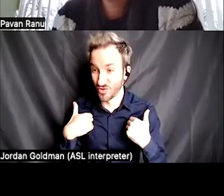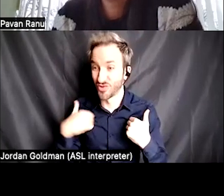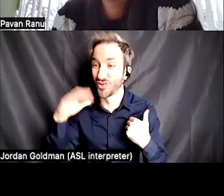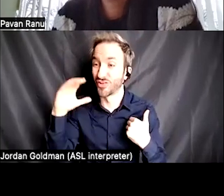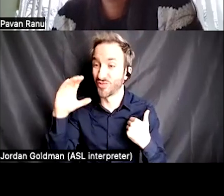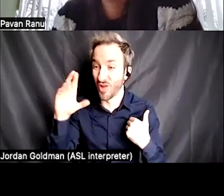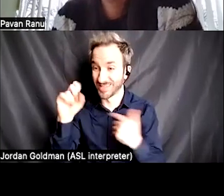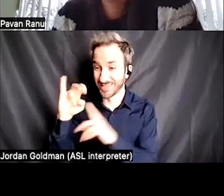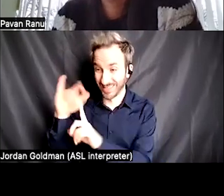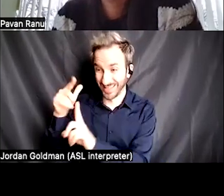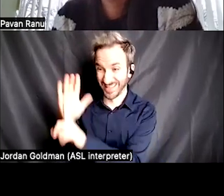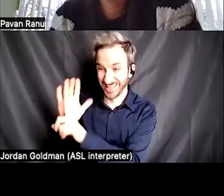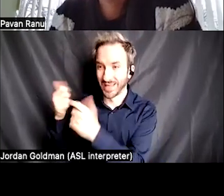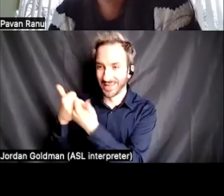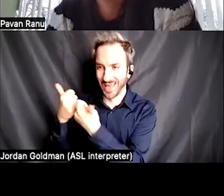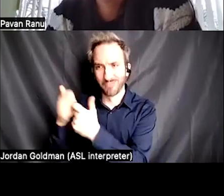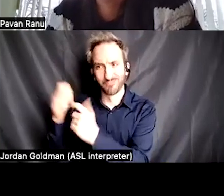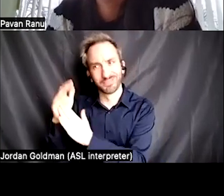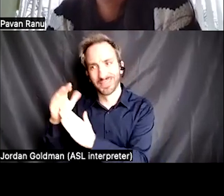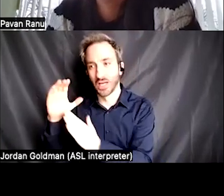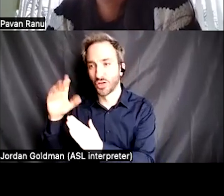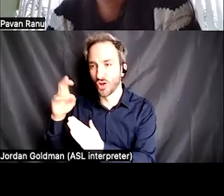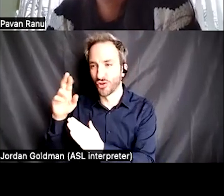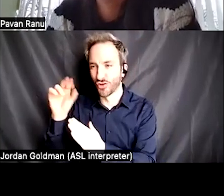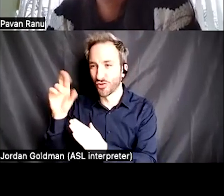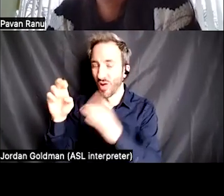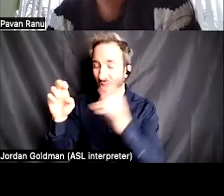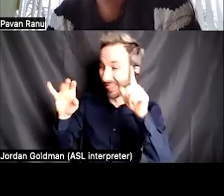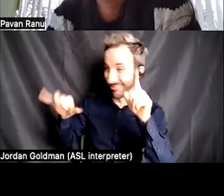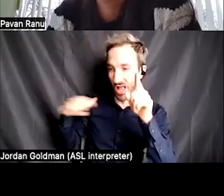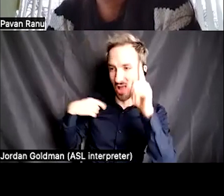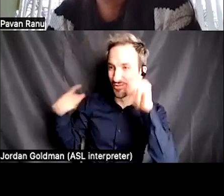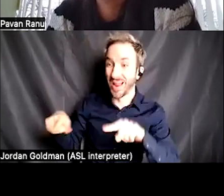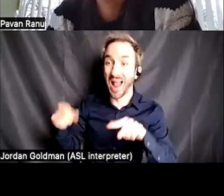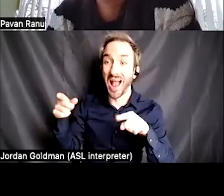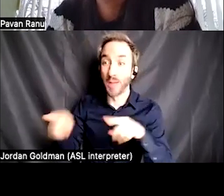I feel like once it's made it into a video game, you know, it's really happening.